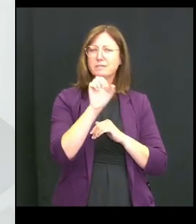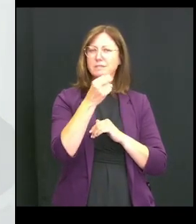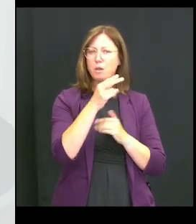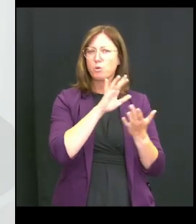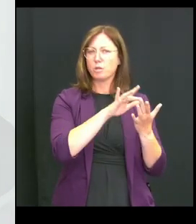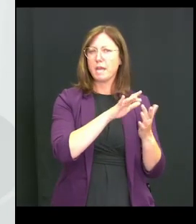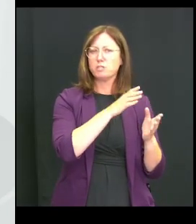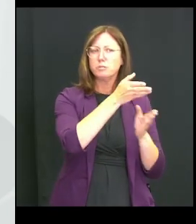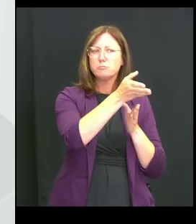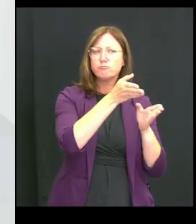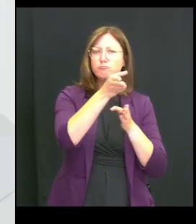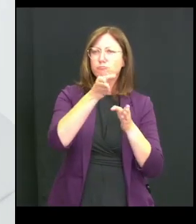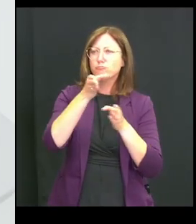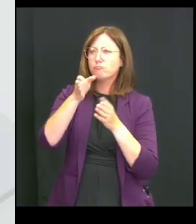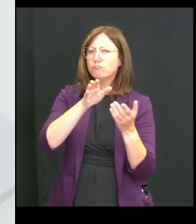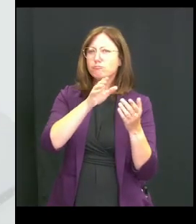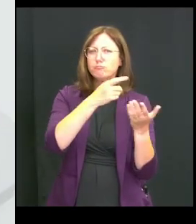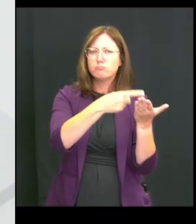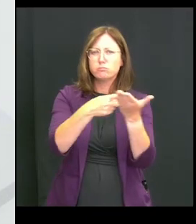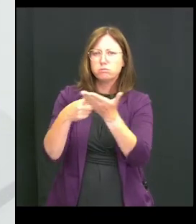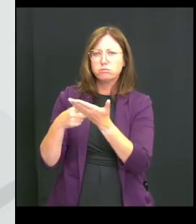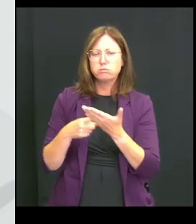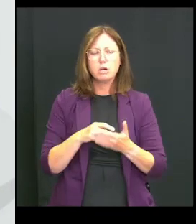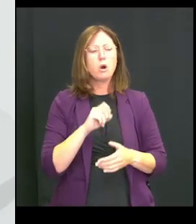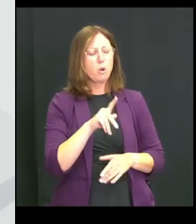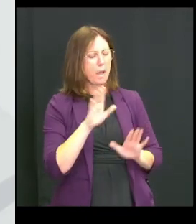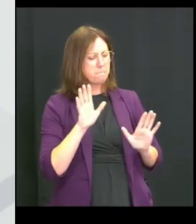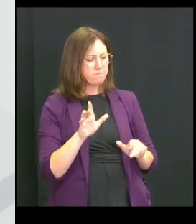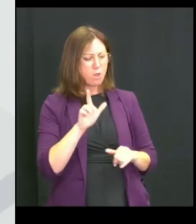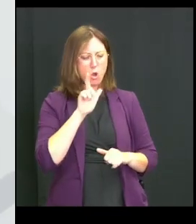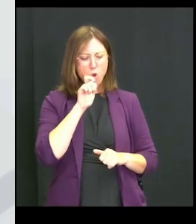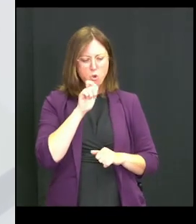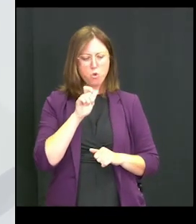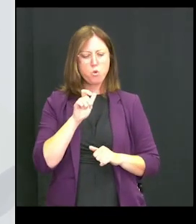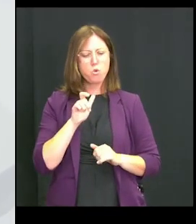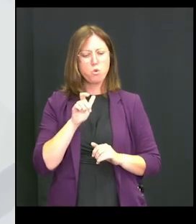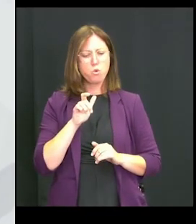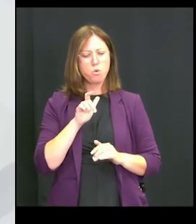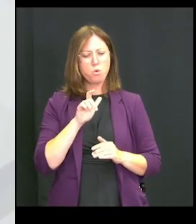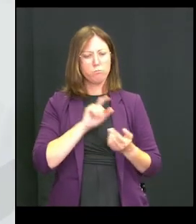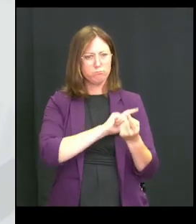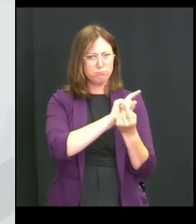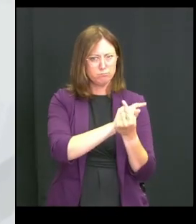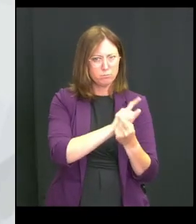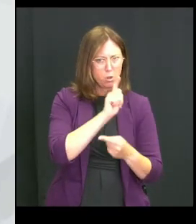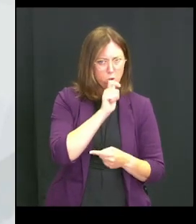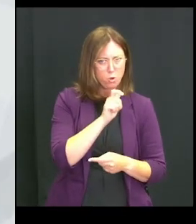we're often thinking about who are the groups that we need to talk to for a certain topic?